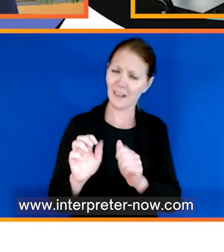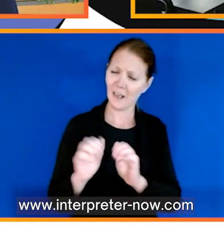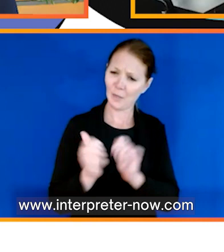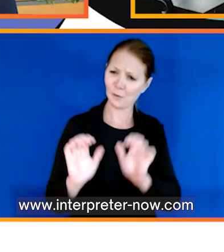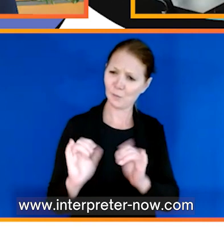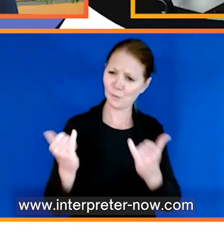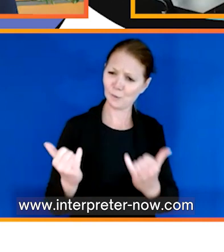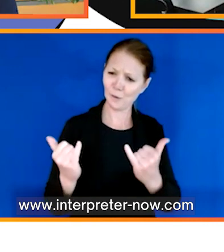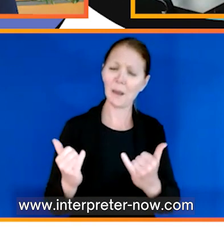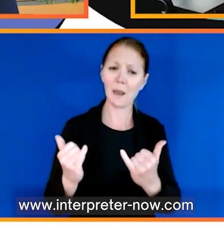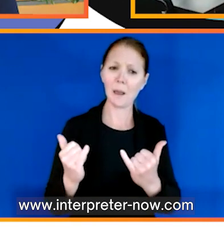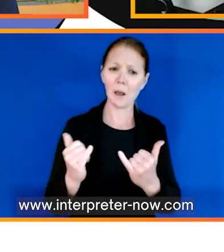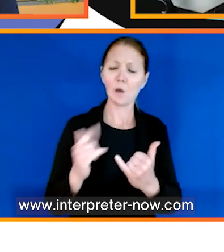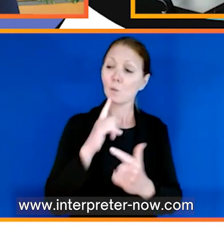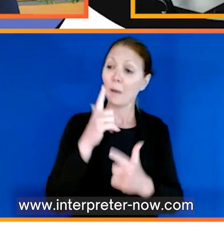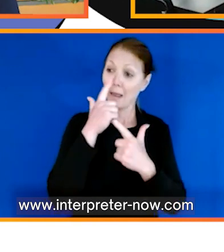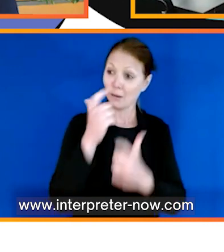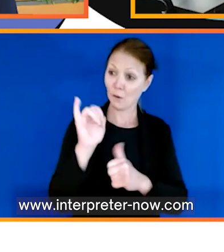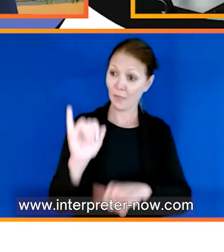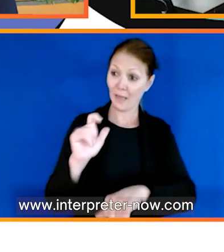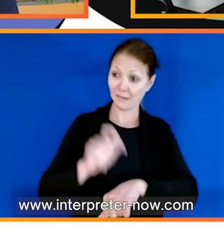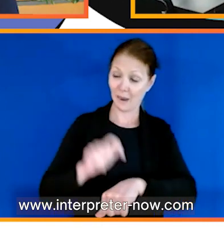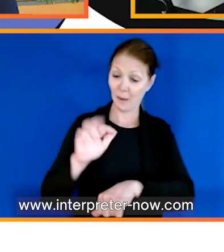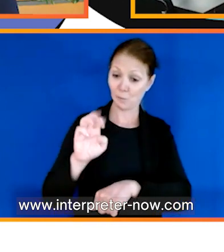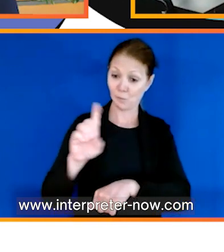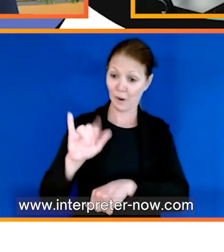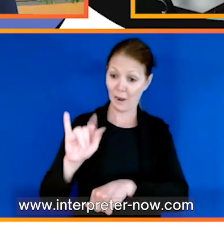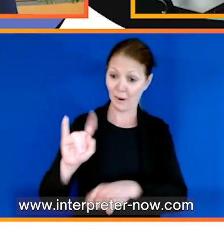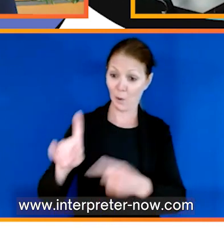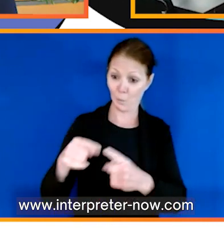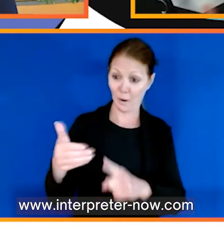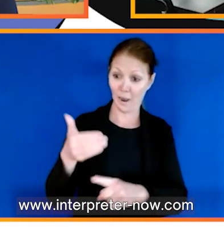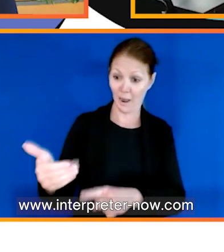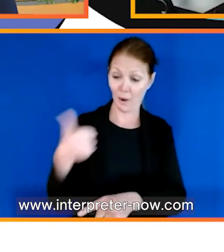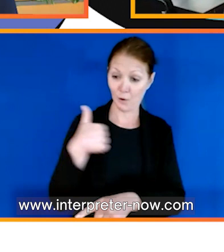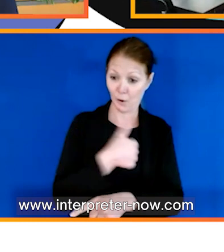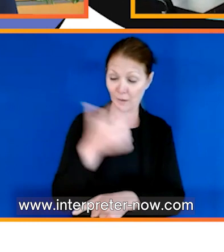But it was an interesting time for Reddit when they hired us, because Steve had just came back.